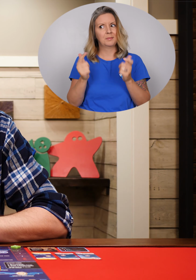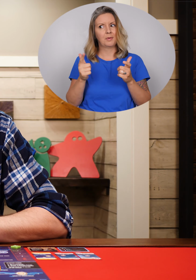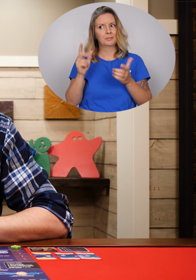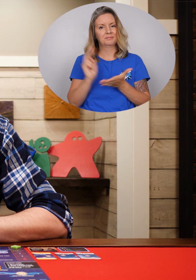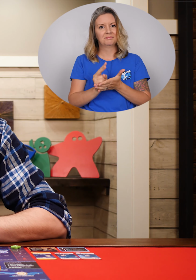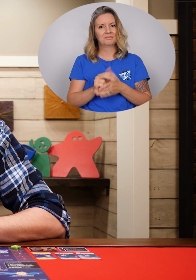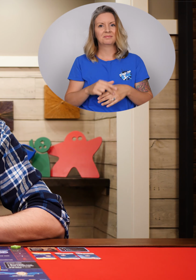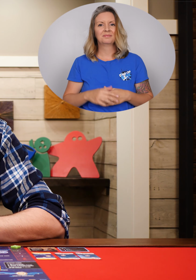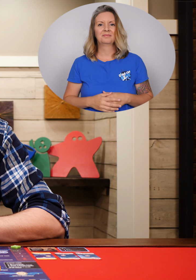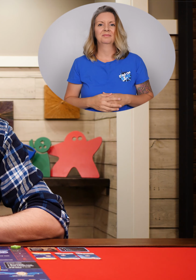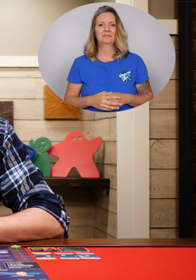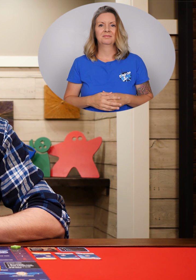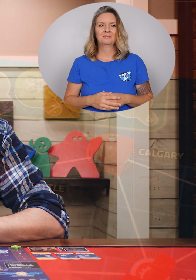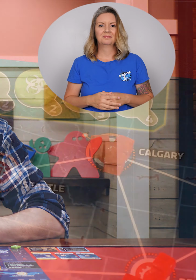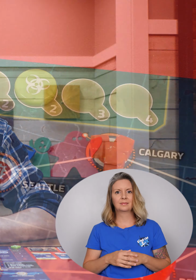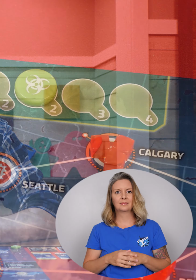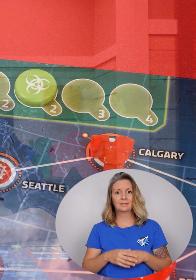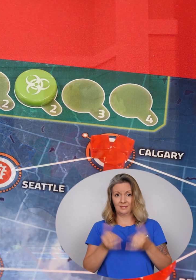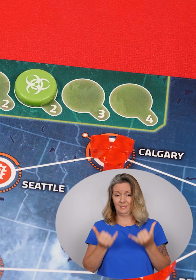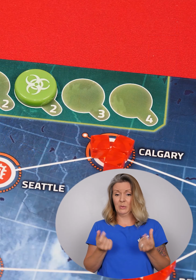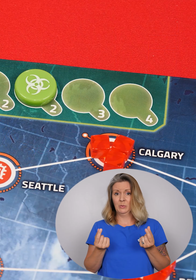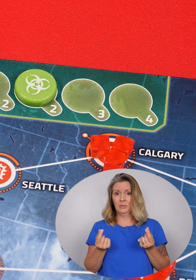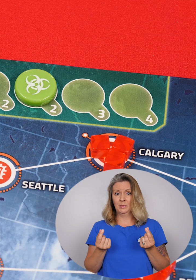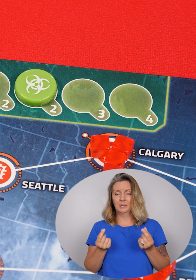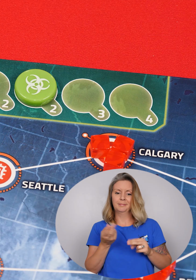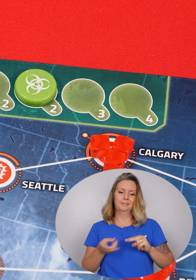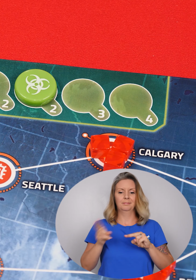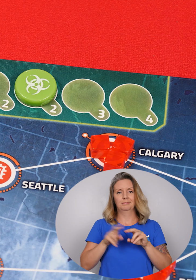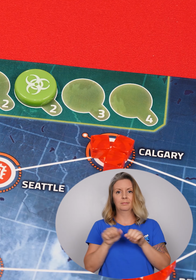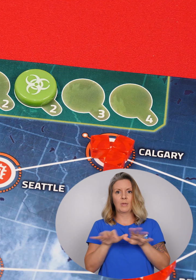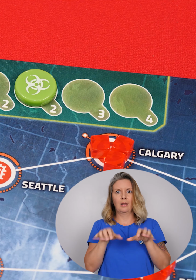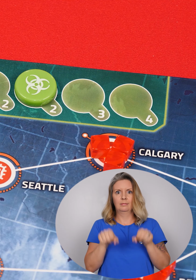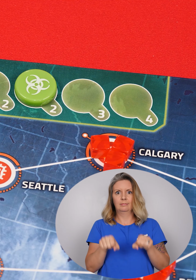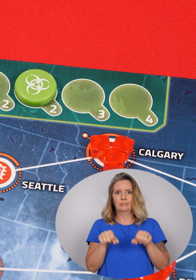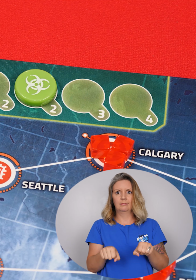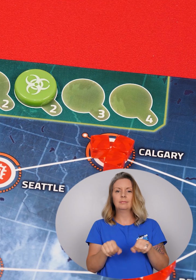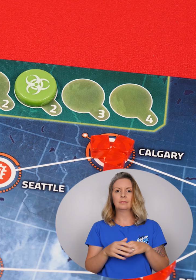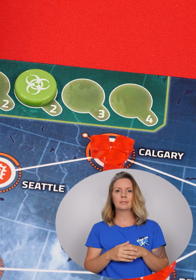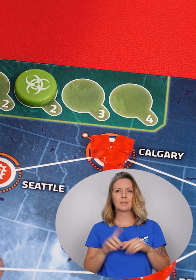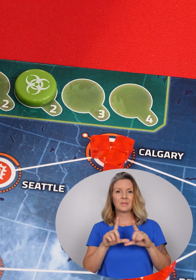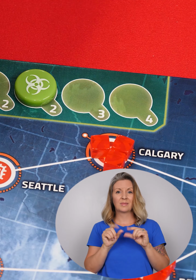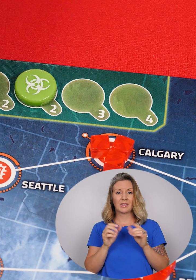players immediately lose the game. The final step of the epidemic is to Intensify. You